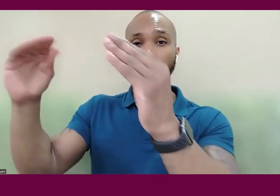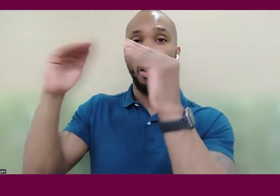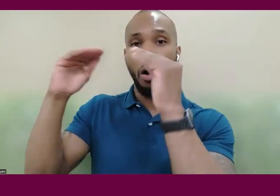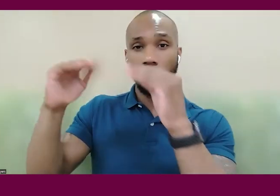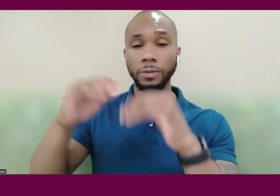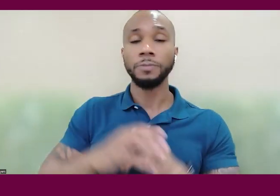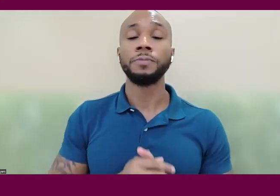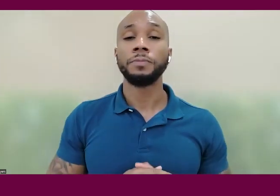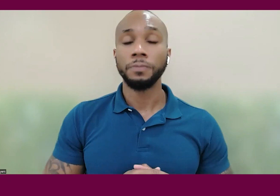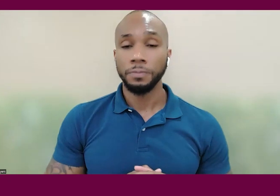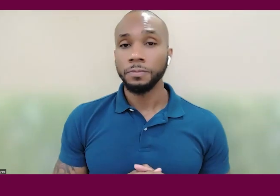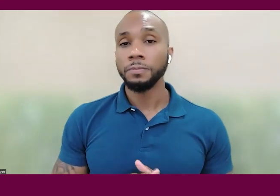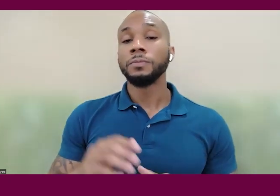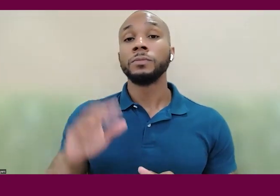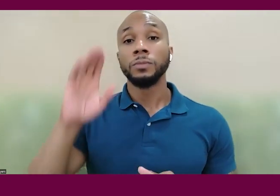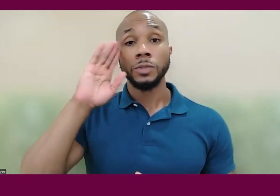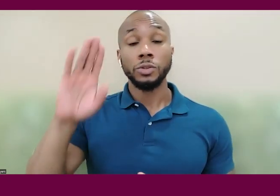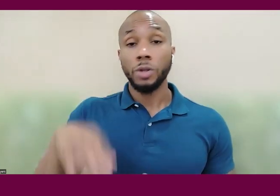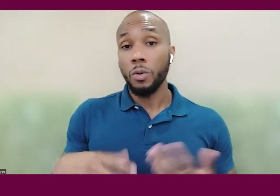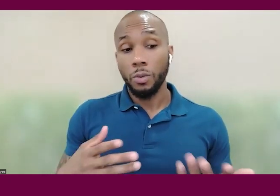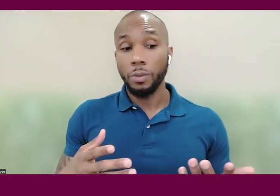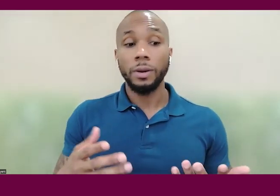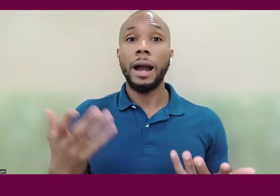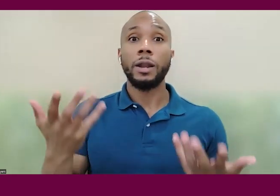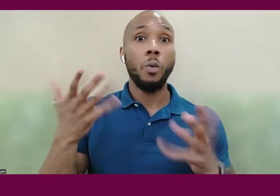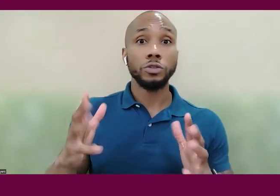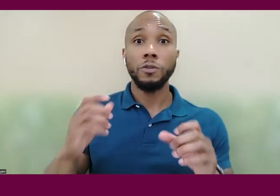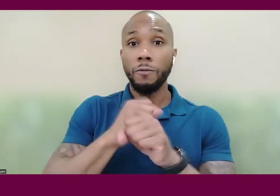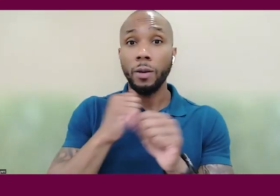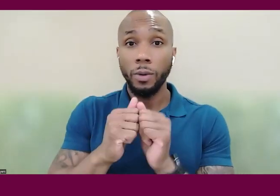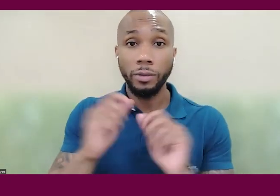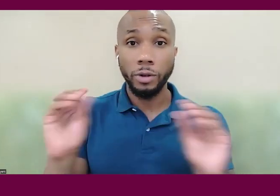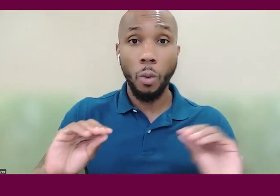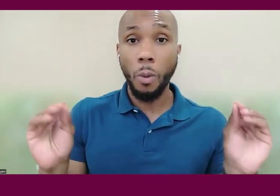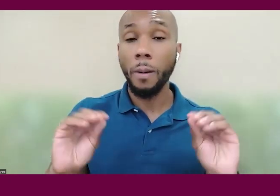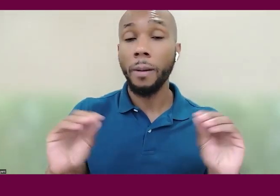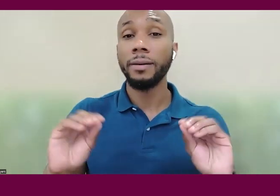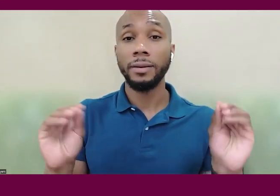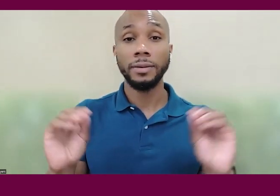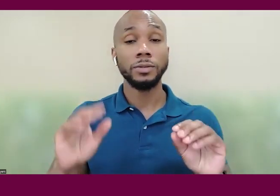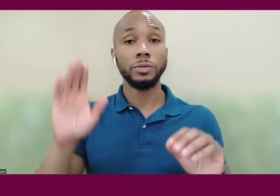I don't want to get in fight with nobody.